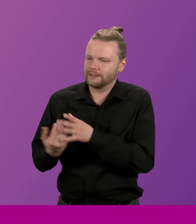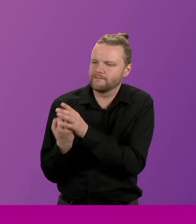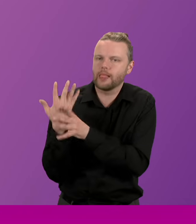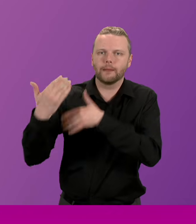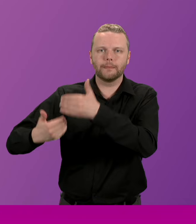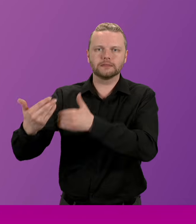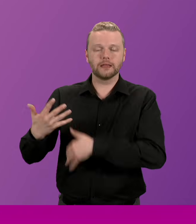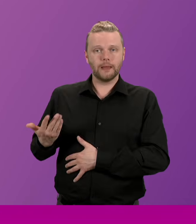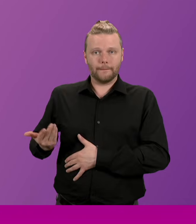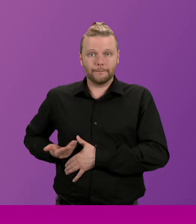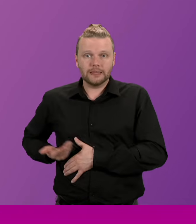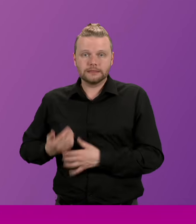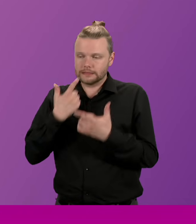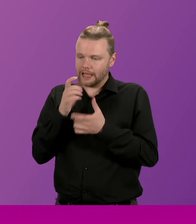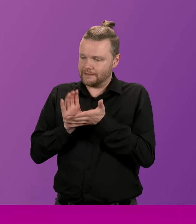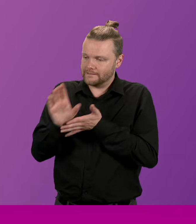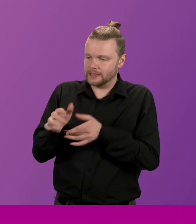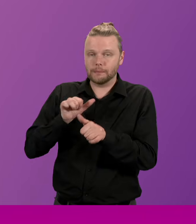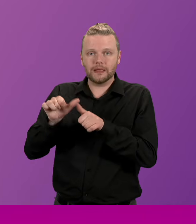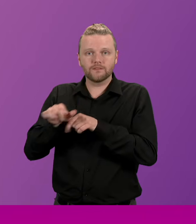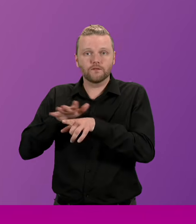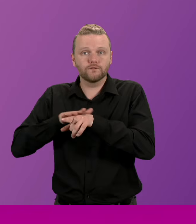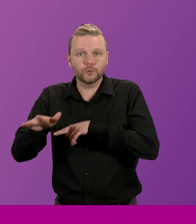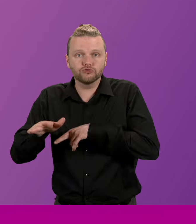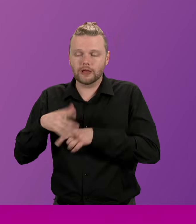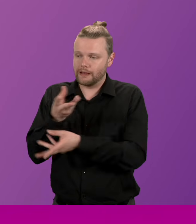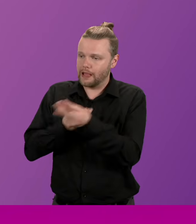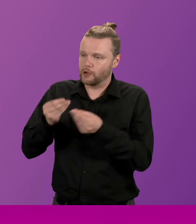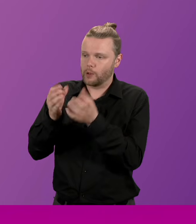businesses to invest for the future and deliver greater economic success. Their